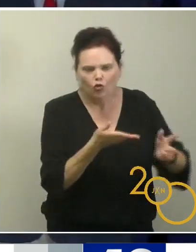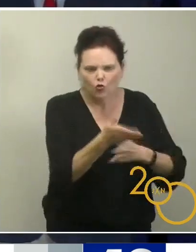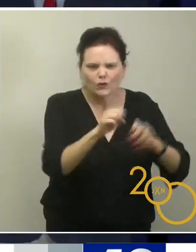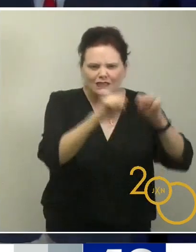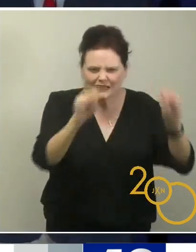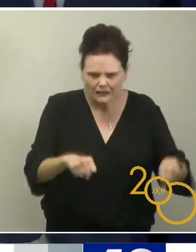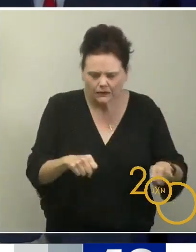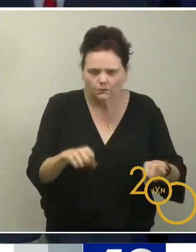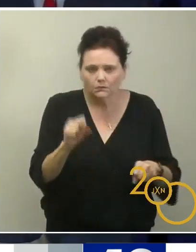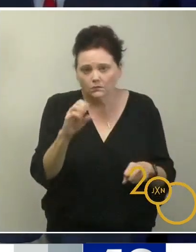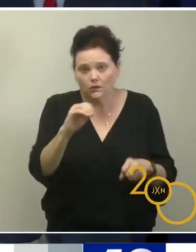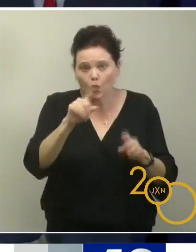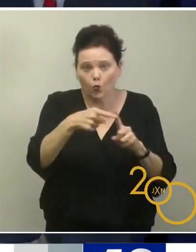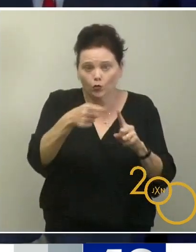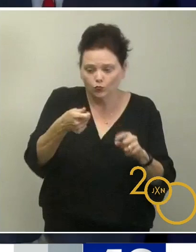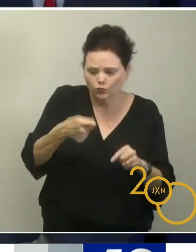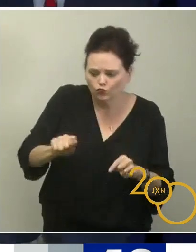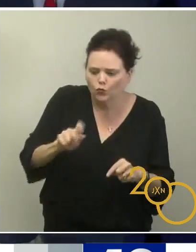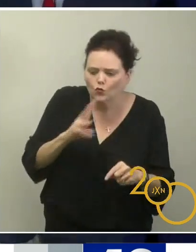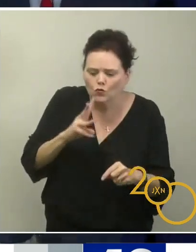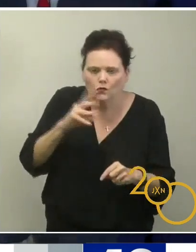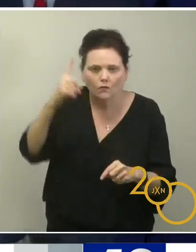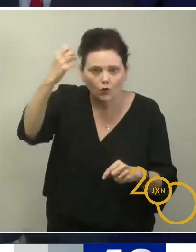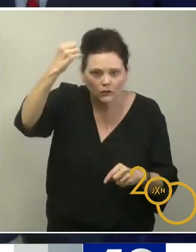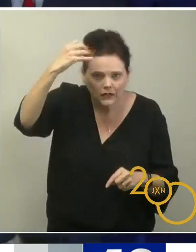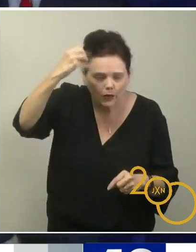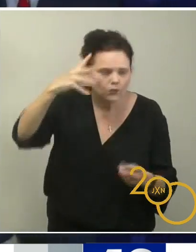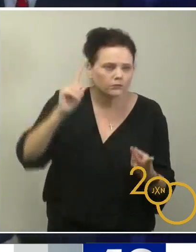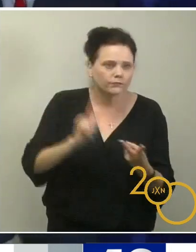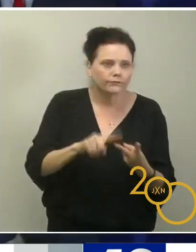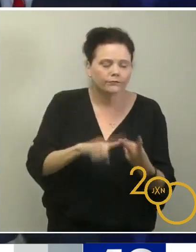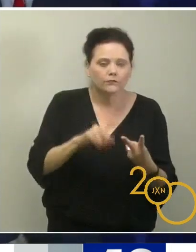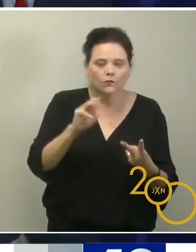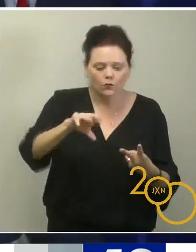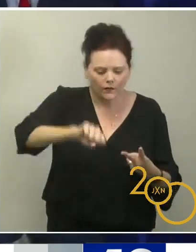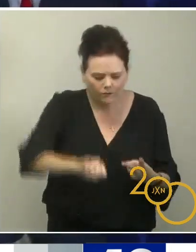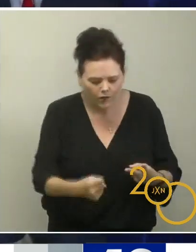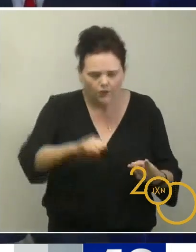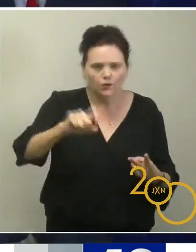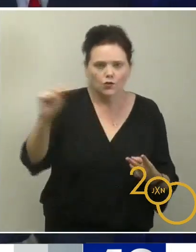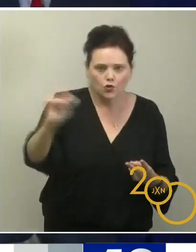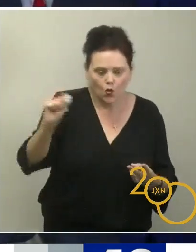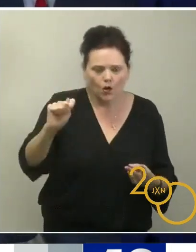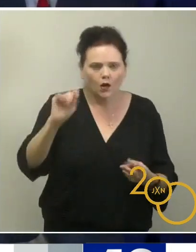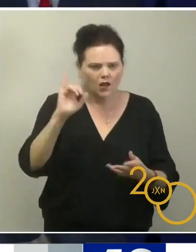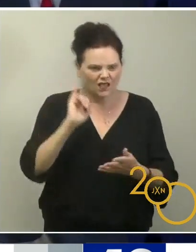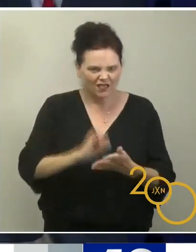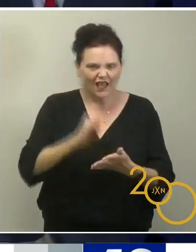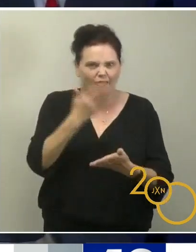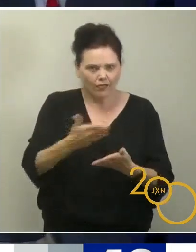WE'VE STRUGGLED IN THE CITY OF JACKSON WITH THE QUALITY OF WATER. THE BOILED WATER NOTICE FOR THE LAST 3 DAYS. NOW TODAY, WERE MOSTLY TALKING ABOUT QUANTITY OF WATER ENSURING THAT WE HAVE PROPER PRESSURE TO RUN THROUGH THE SYSTEM SO THAT THE LITTLE